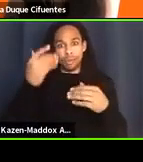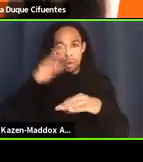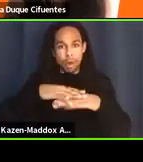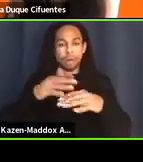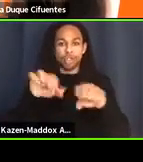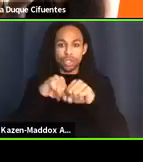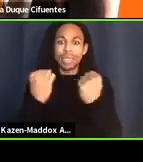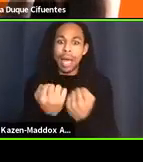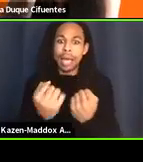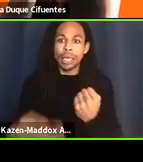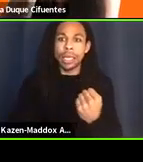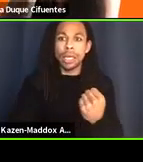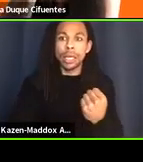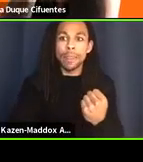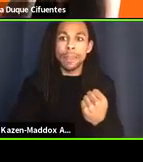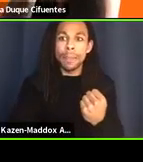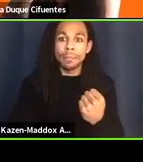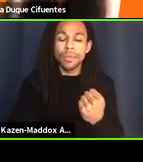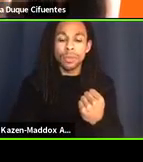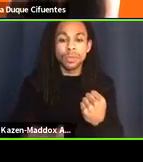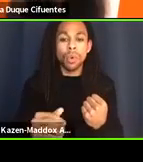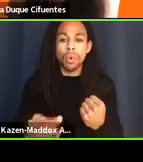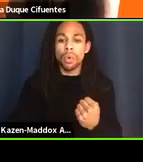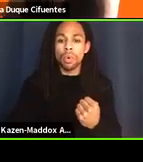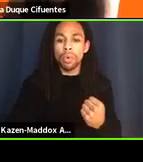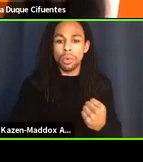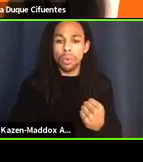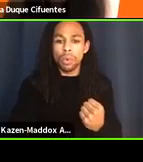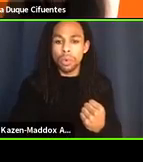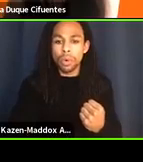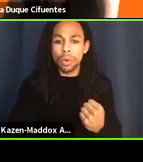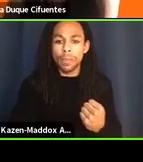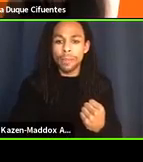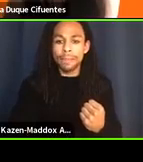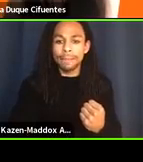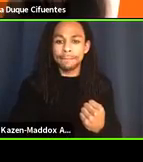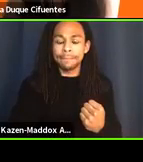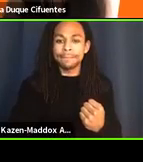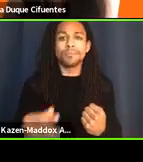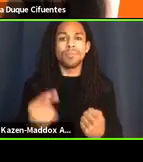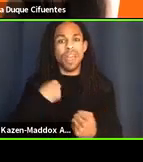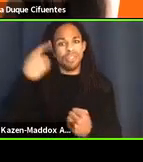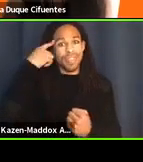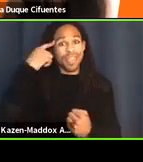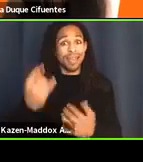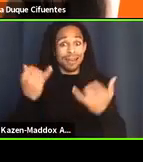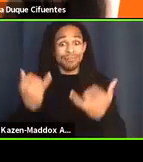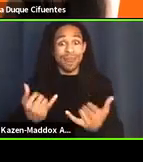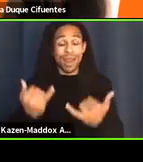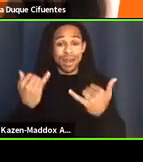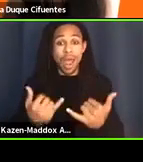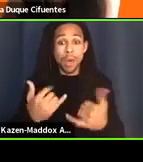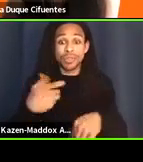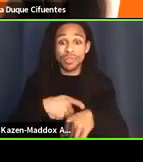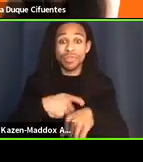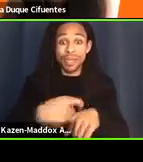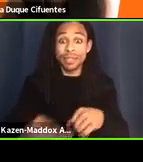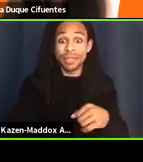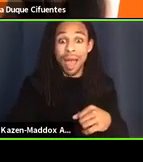is to create, inspire, innovate and really we can look at is as an opportunity as if